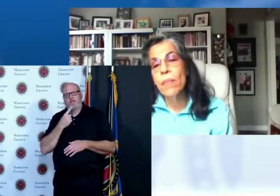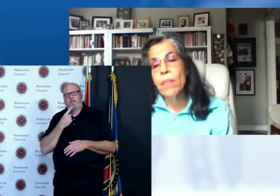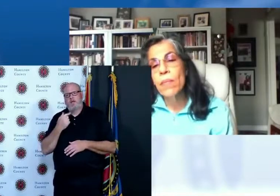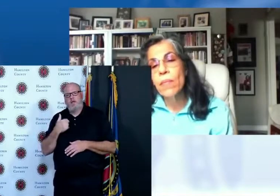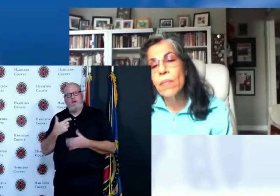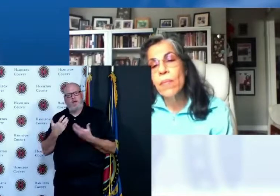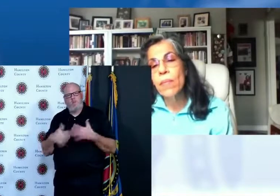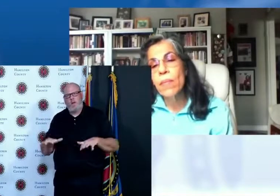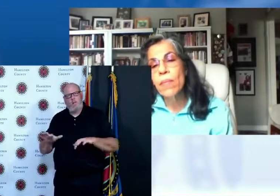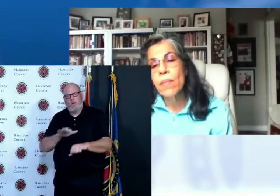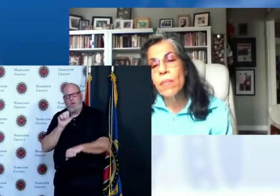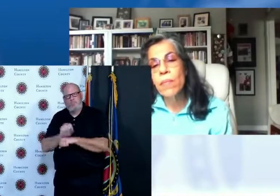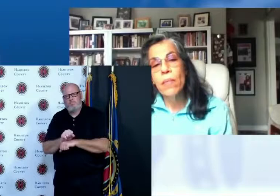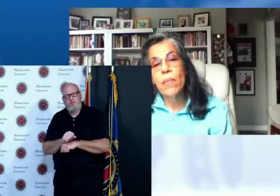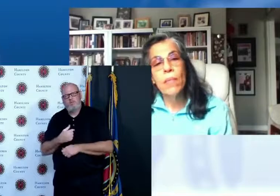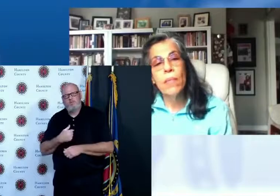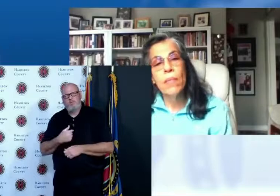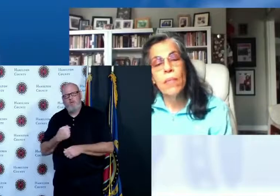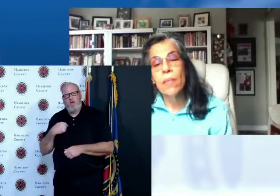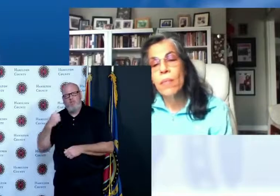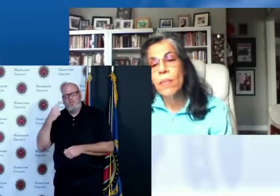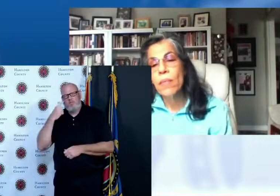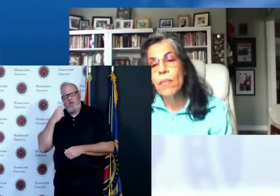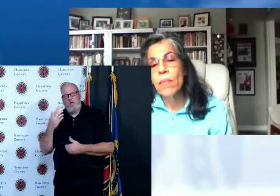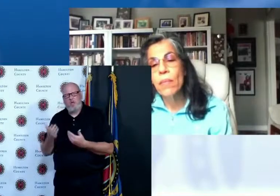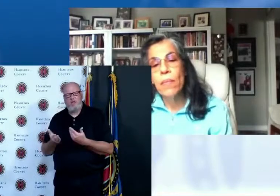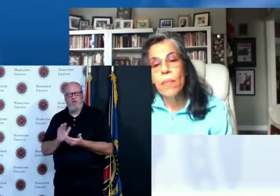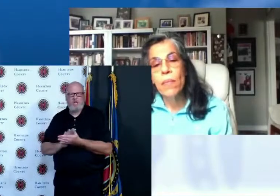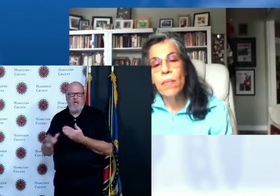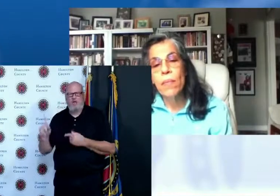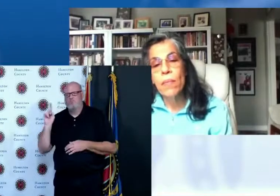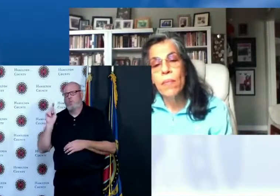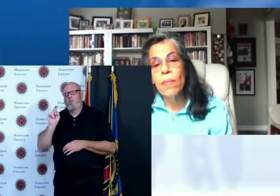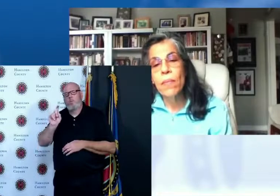wanted the convenience of walking up another individual indicated that they had multiple jobs